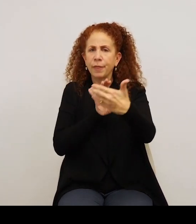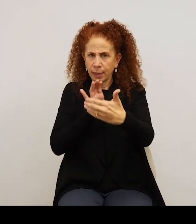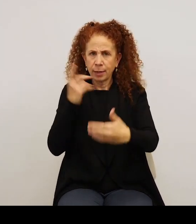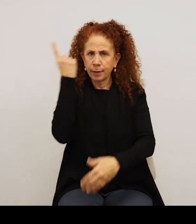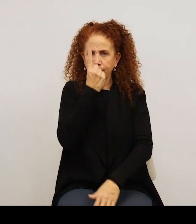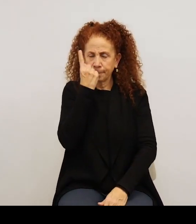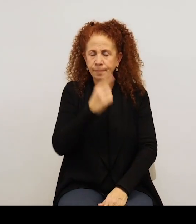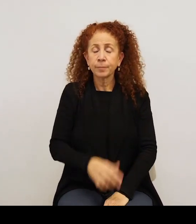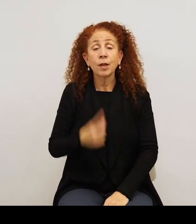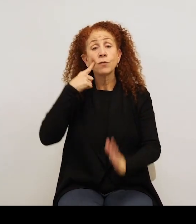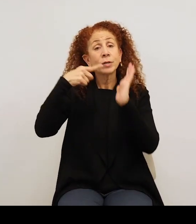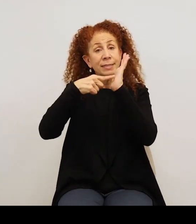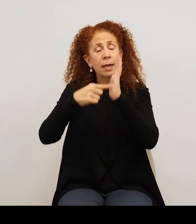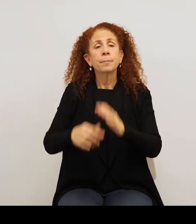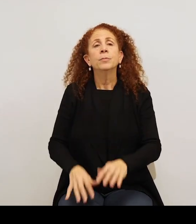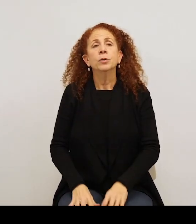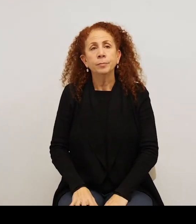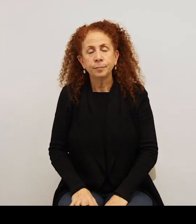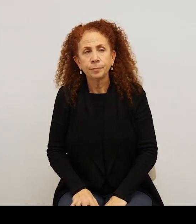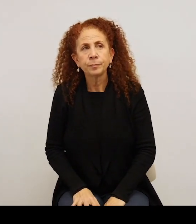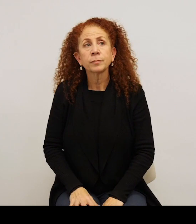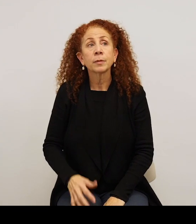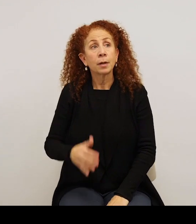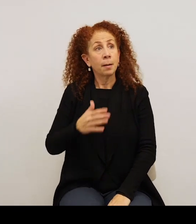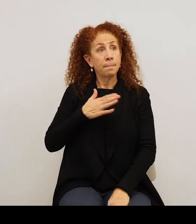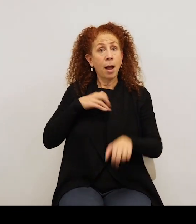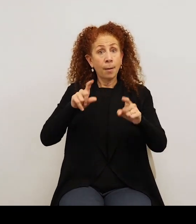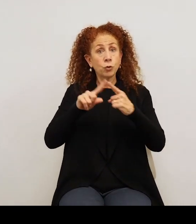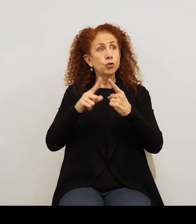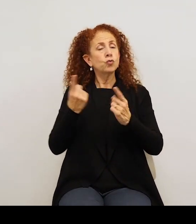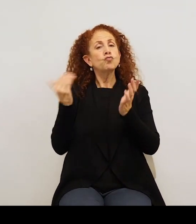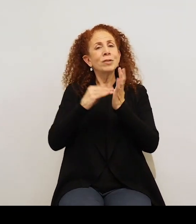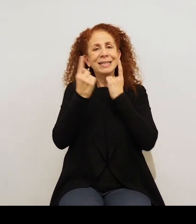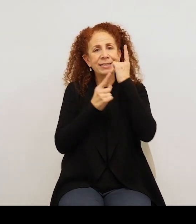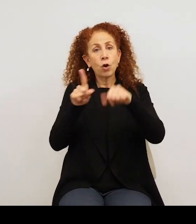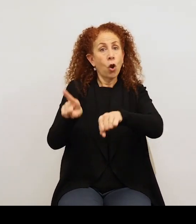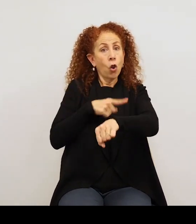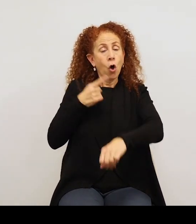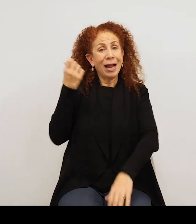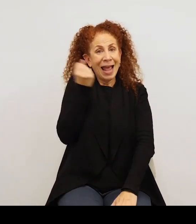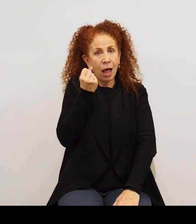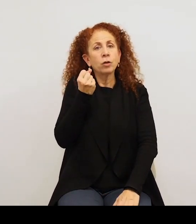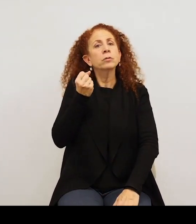For instance, it might offer an opportunity to reconsider long-held beliefs about the urban,